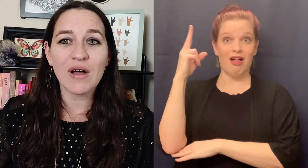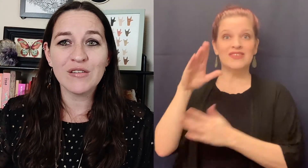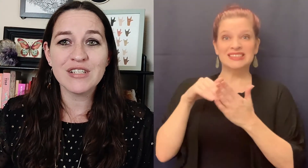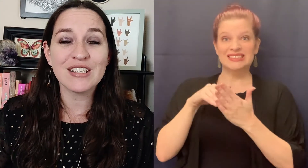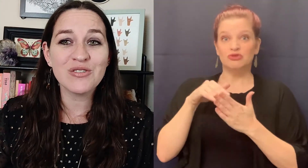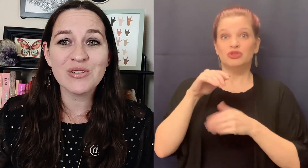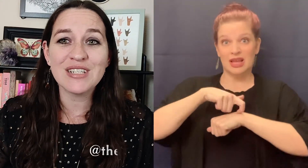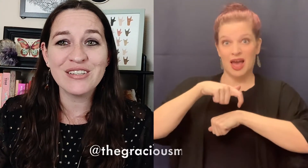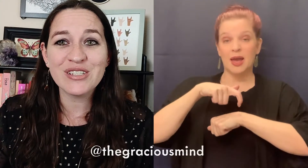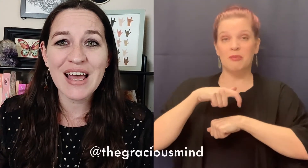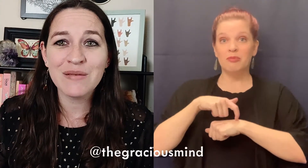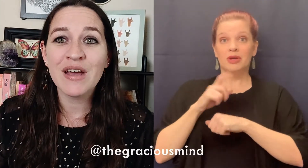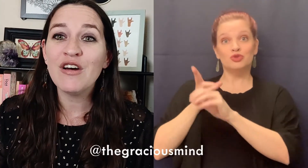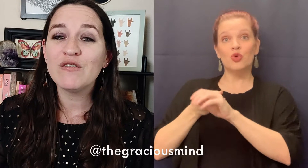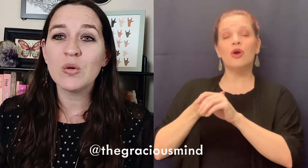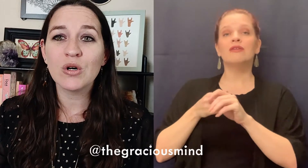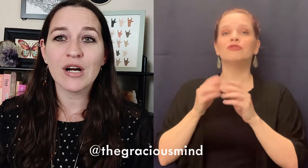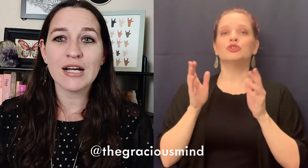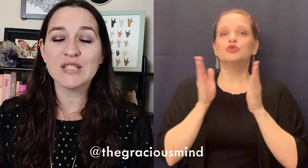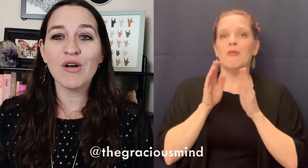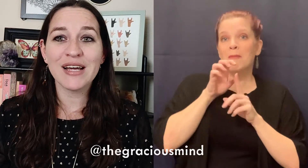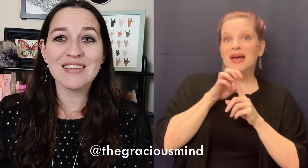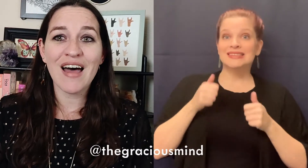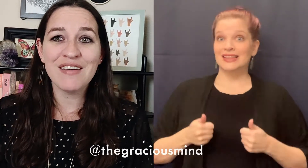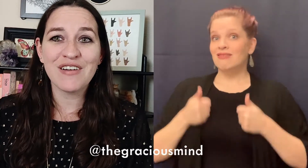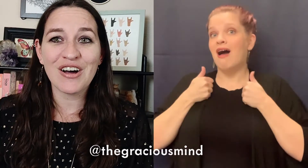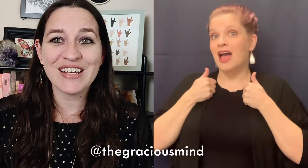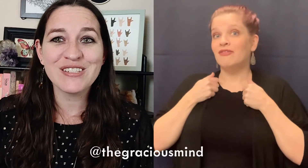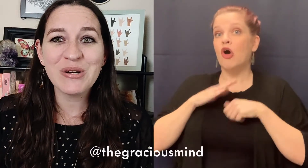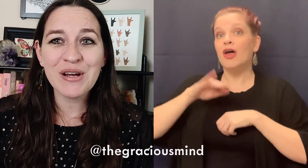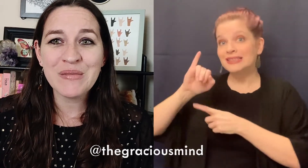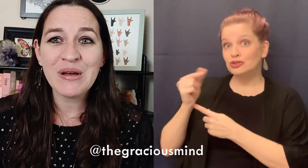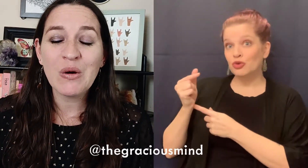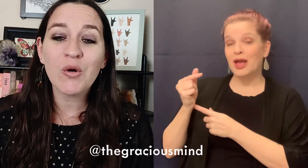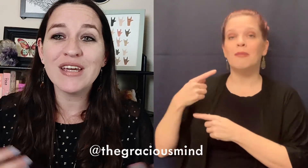12:00, Central Standard Time for Small Bites Live on Instagram, where we get to talk with